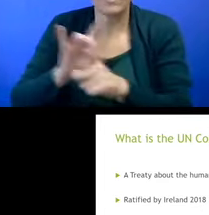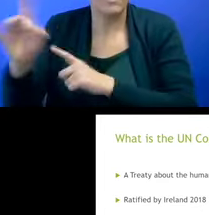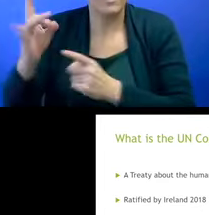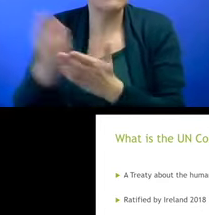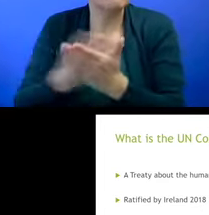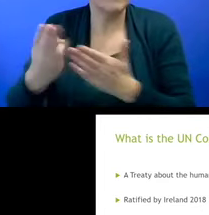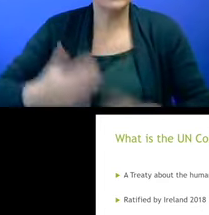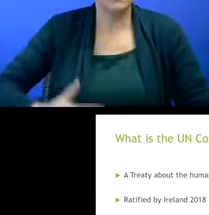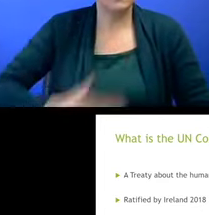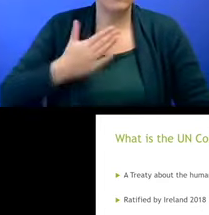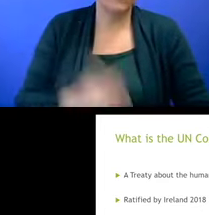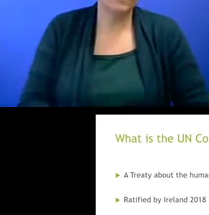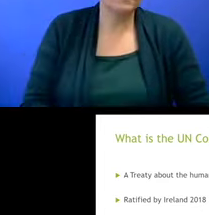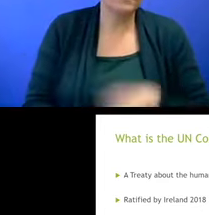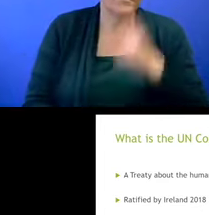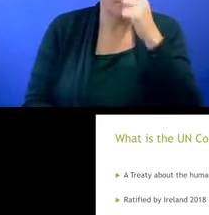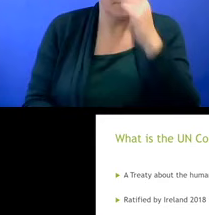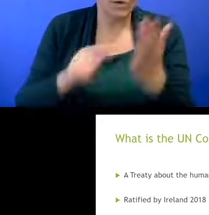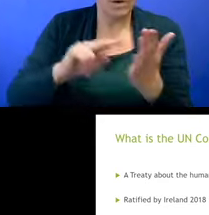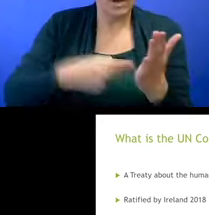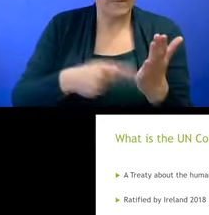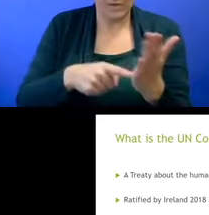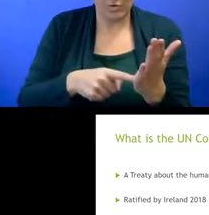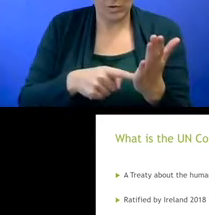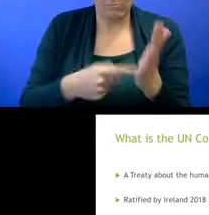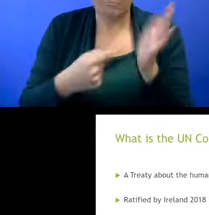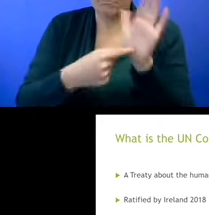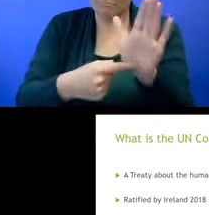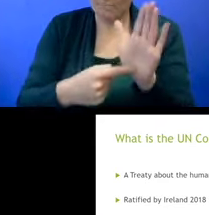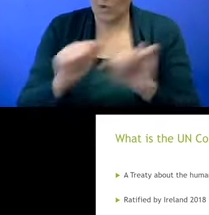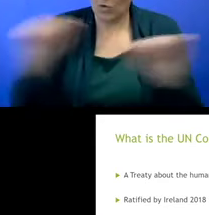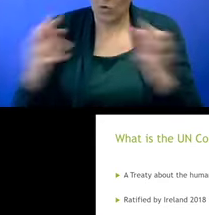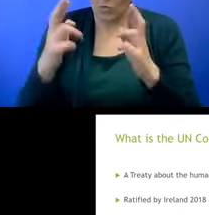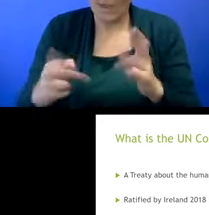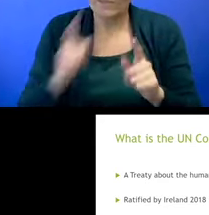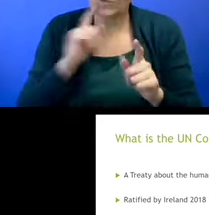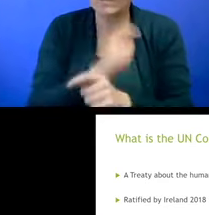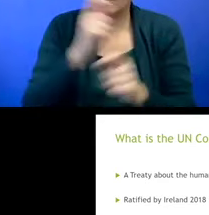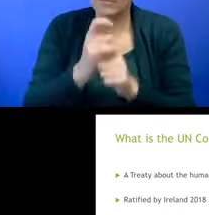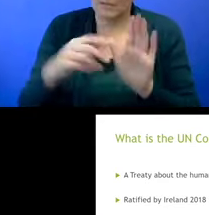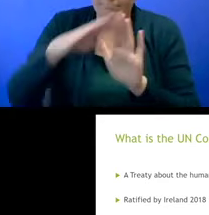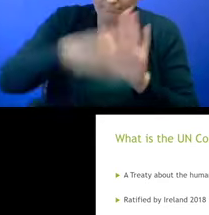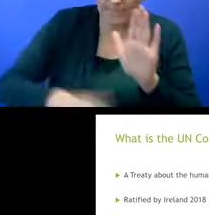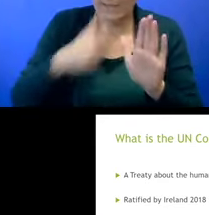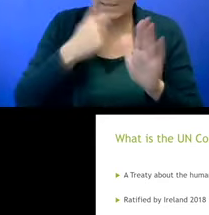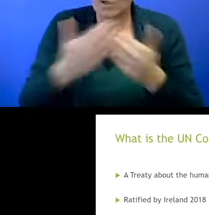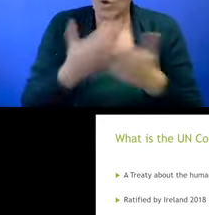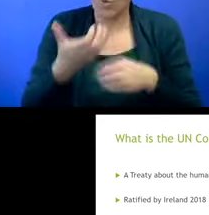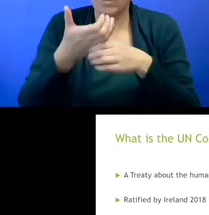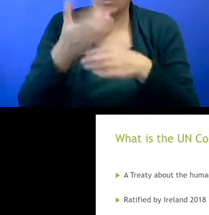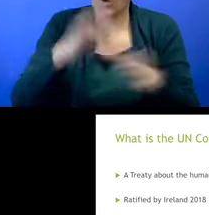So, not only does it identify people's rights, it clearly sets out what government must do to realize those realize those rights